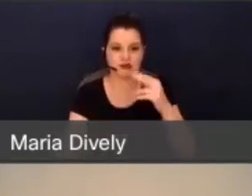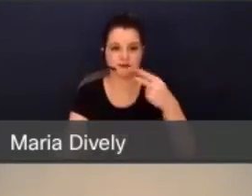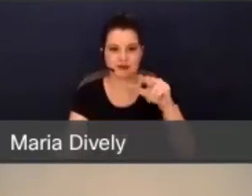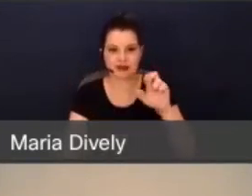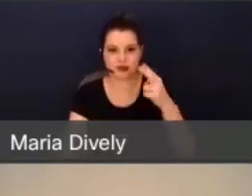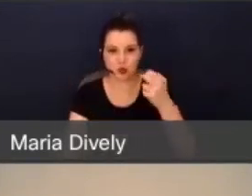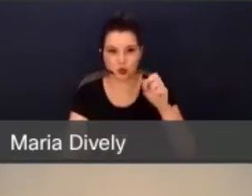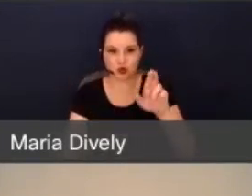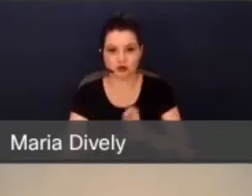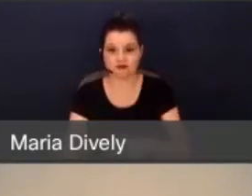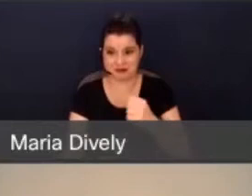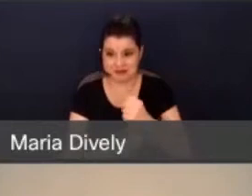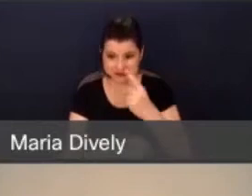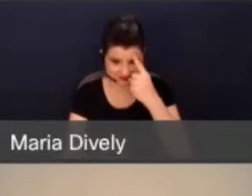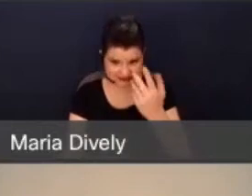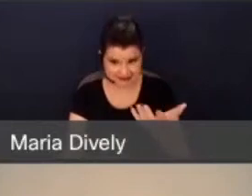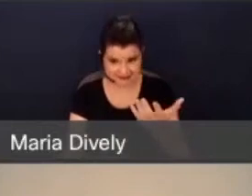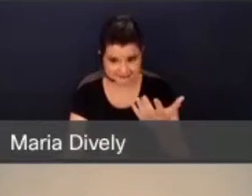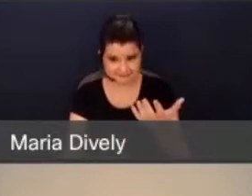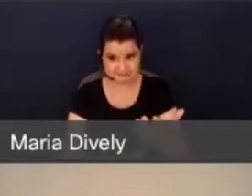Does that make sense?